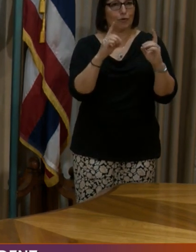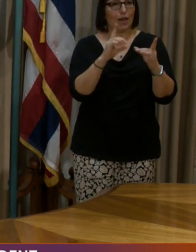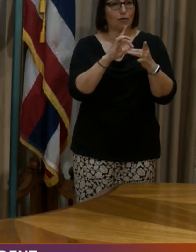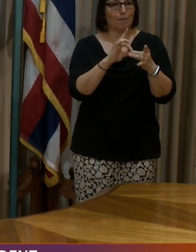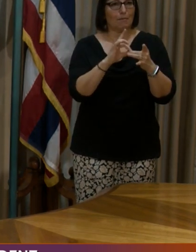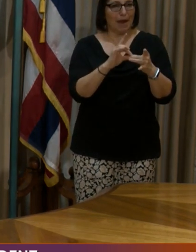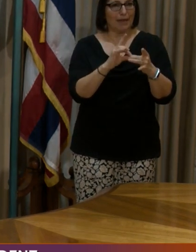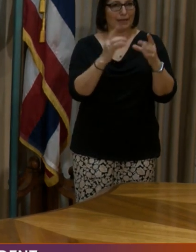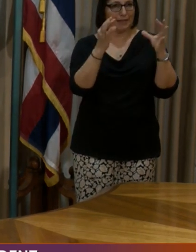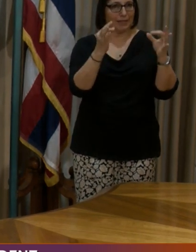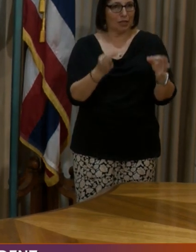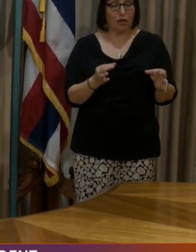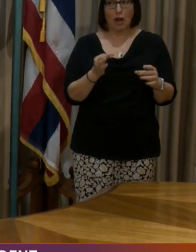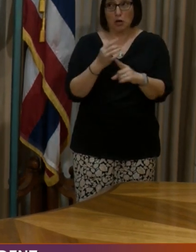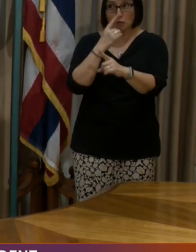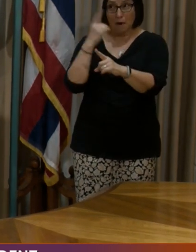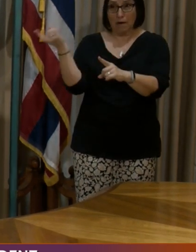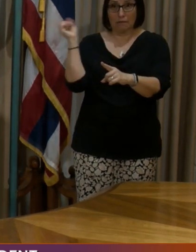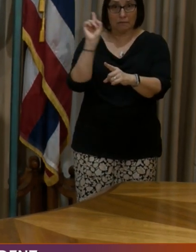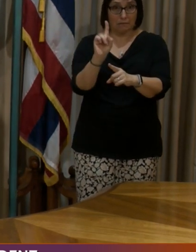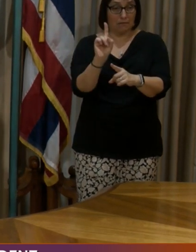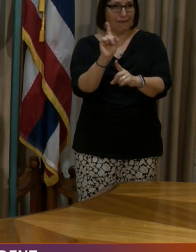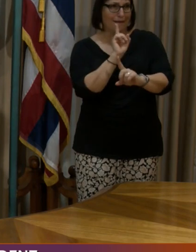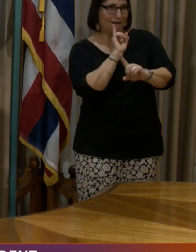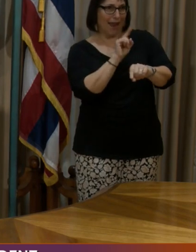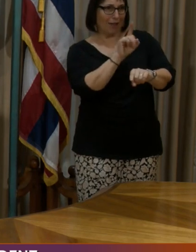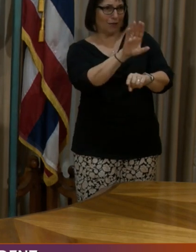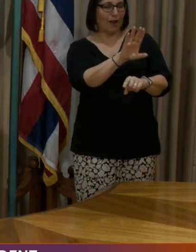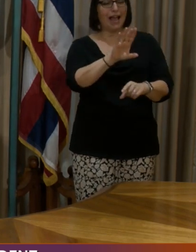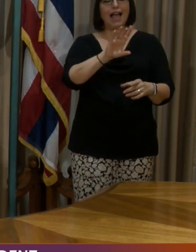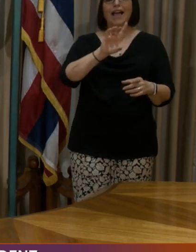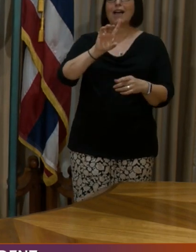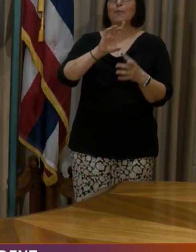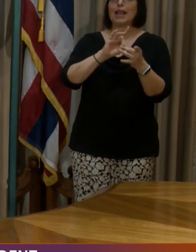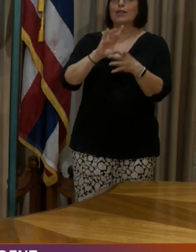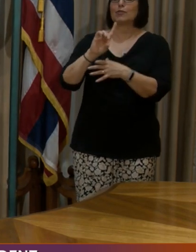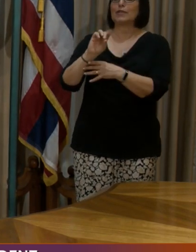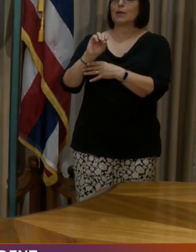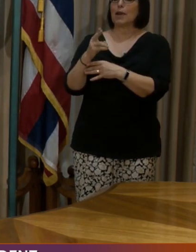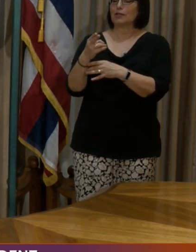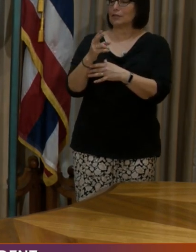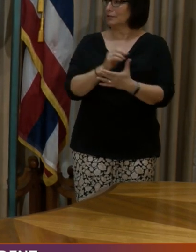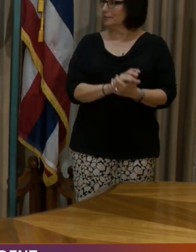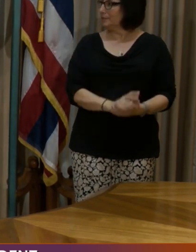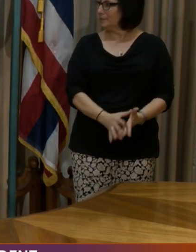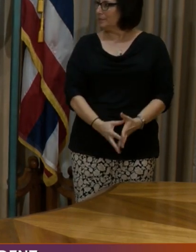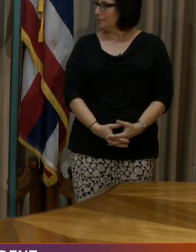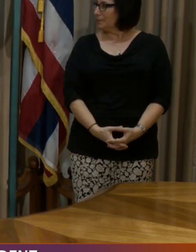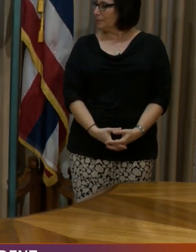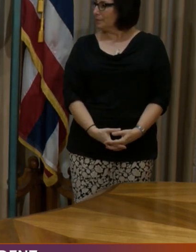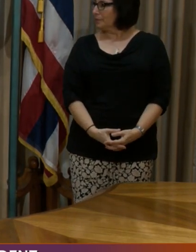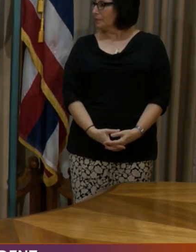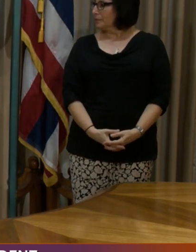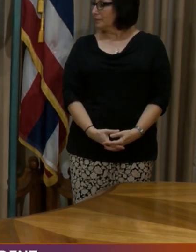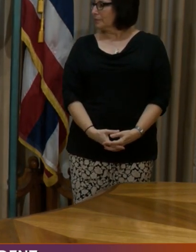WILL PROVIDE US A STRUCTURE TO THEN MAKE EDUCATION BASED DECISIONS, BUT DR. CAMPBELL GOING TO HAVE YOU COME THE POH WORK.